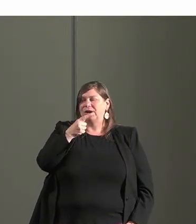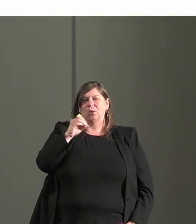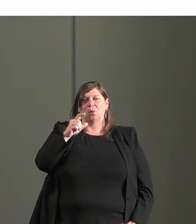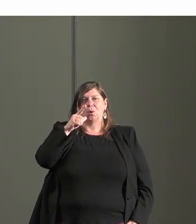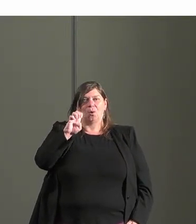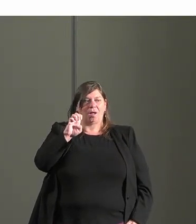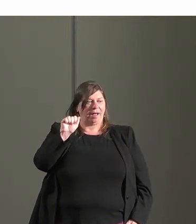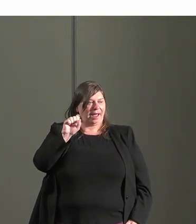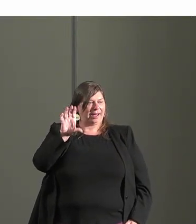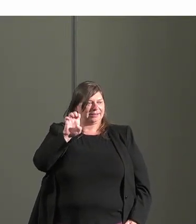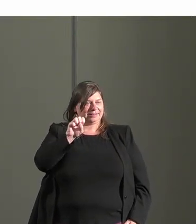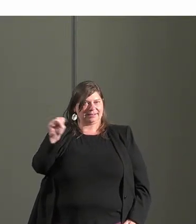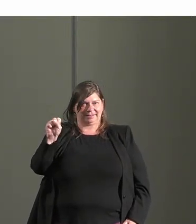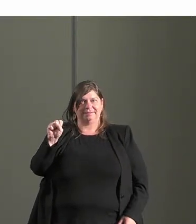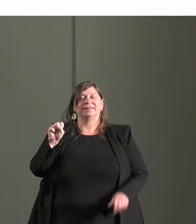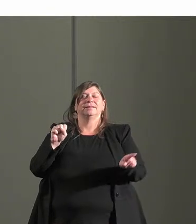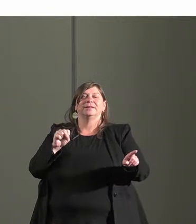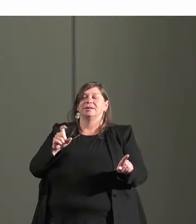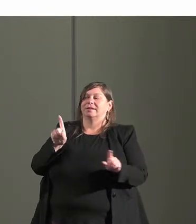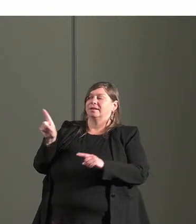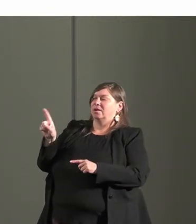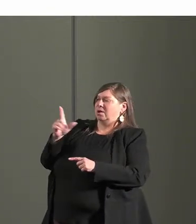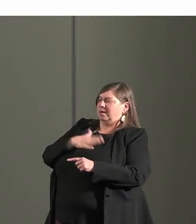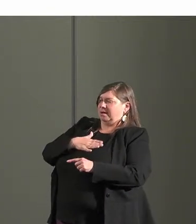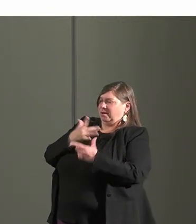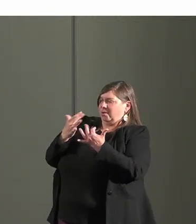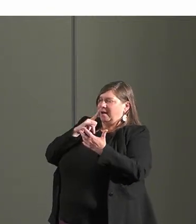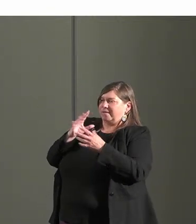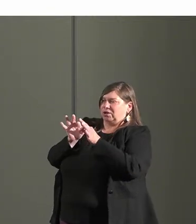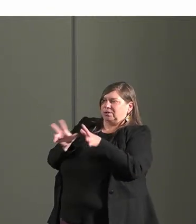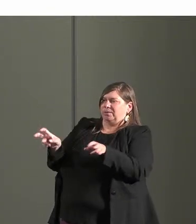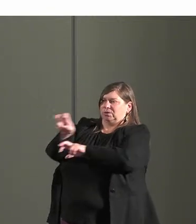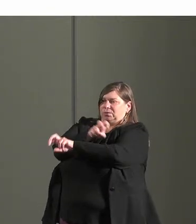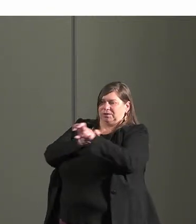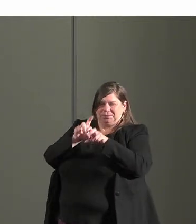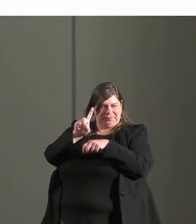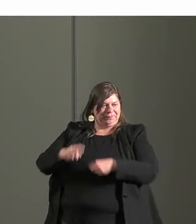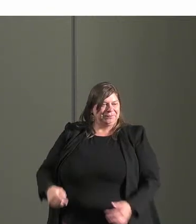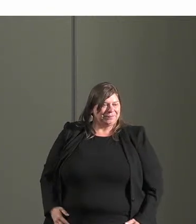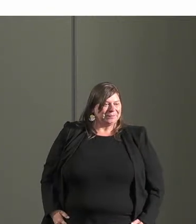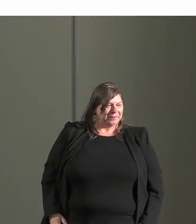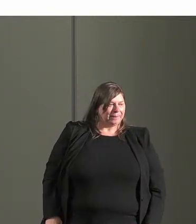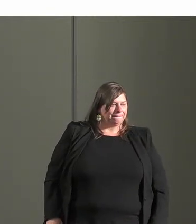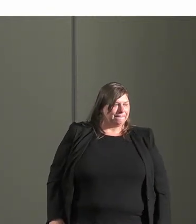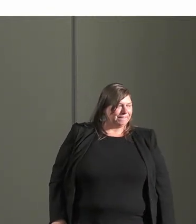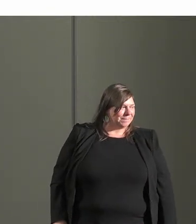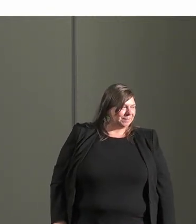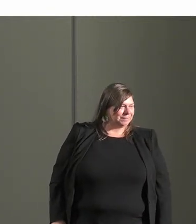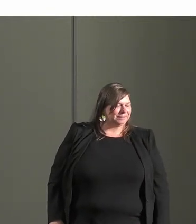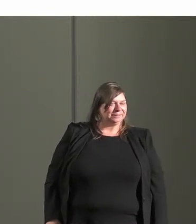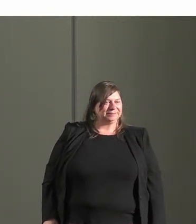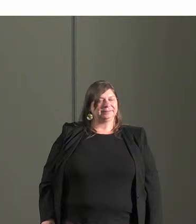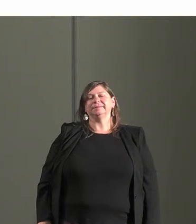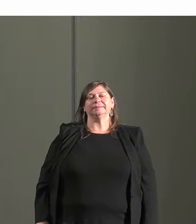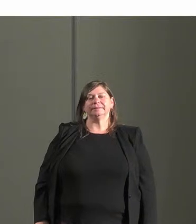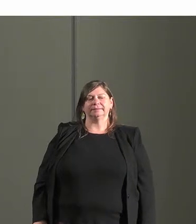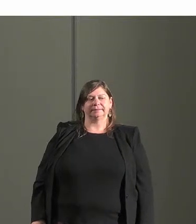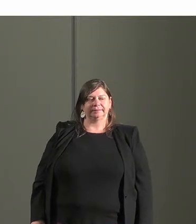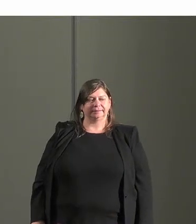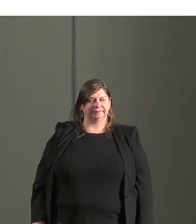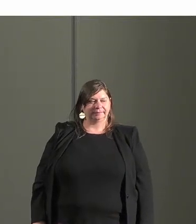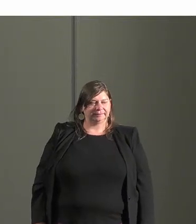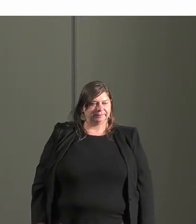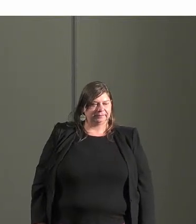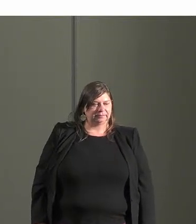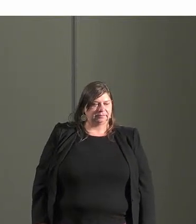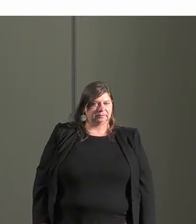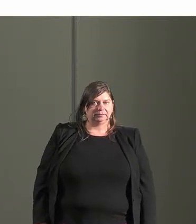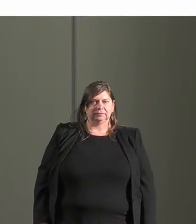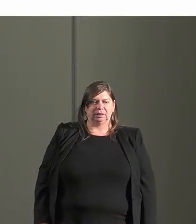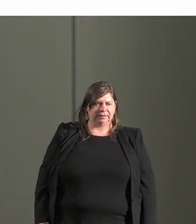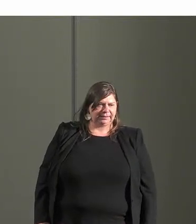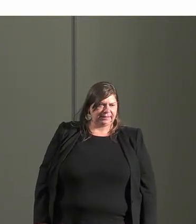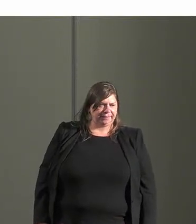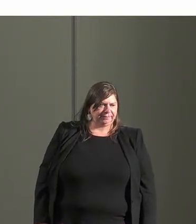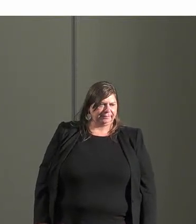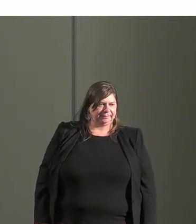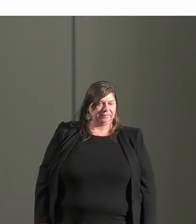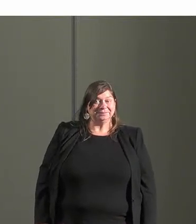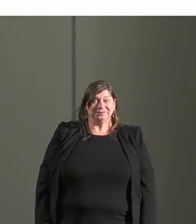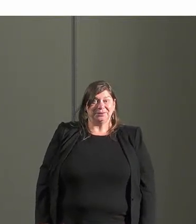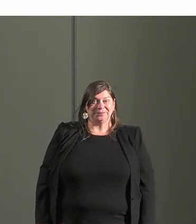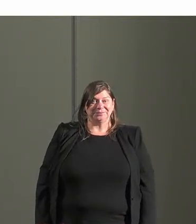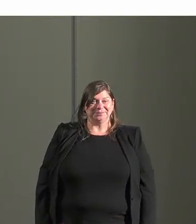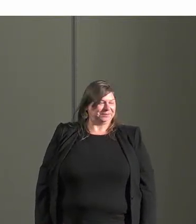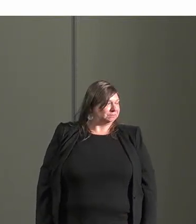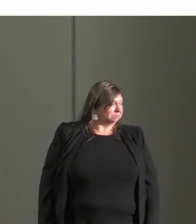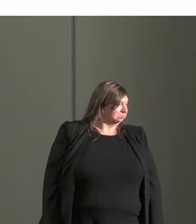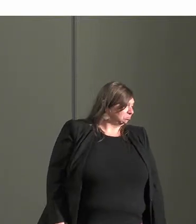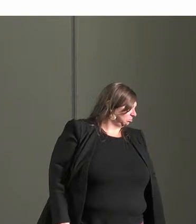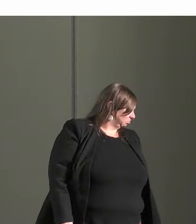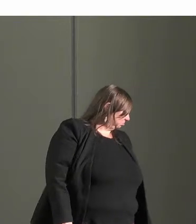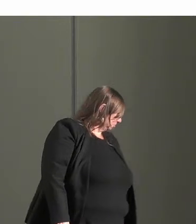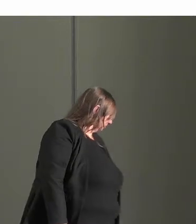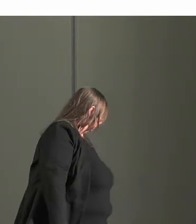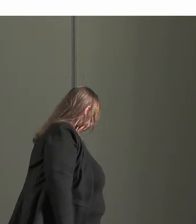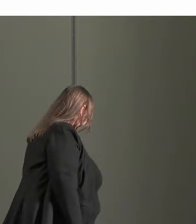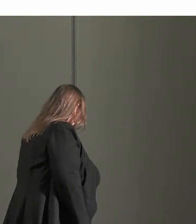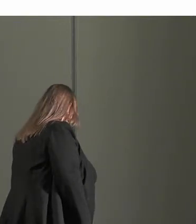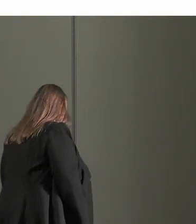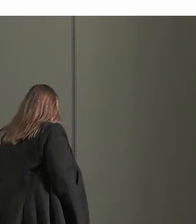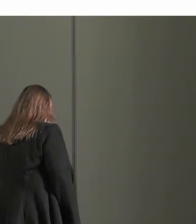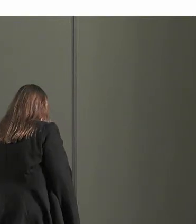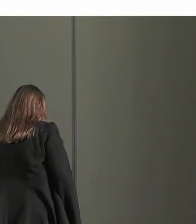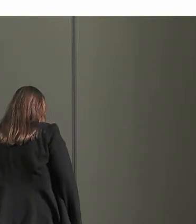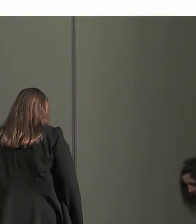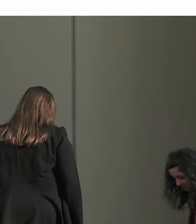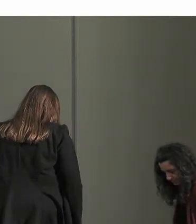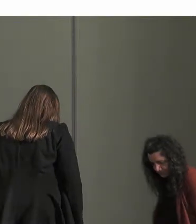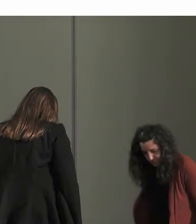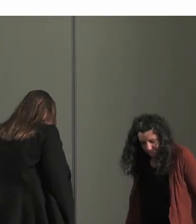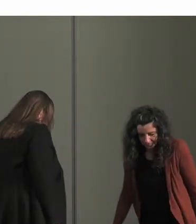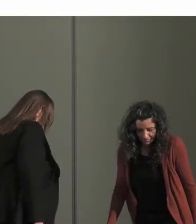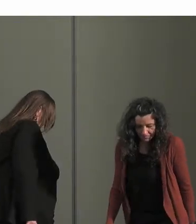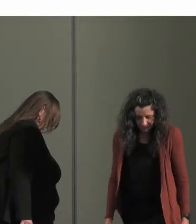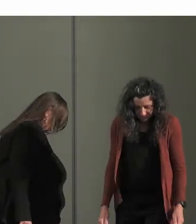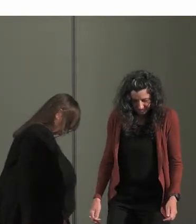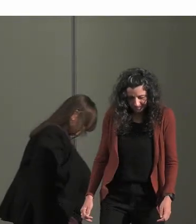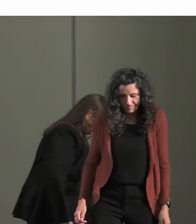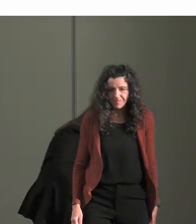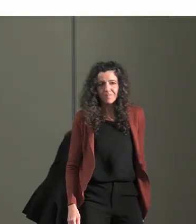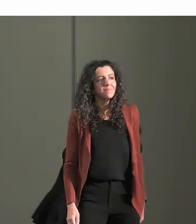get up early and you fol at X @Google access .